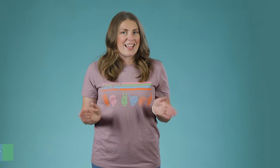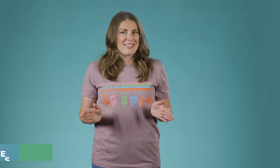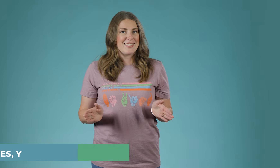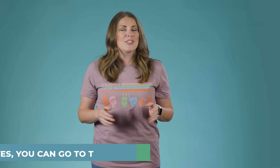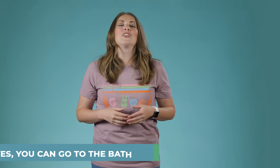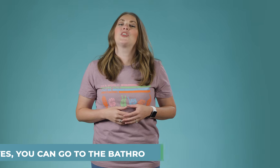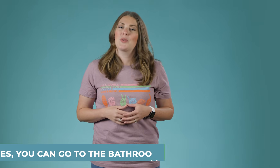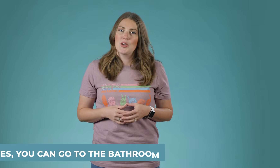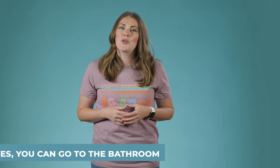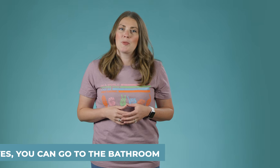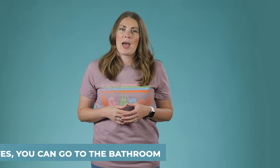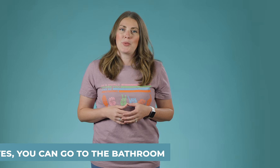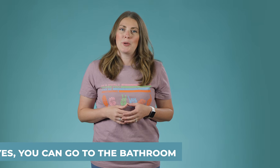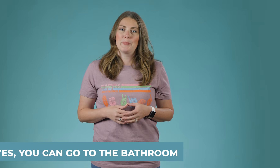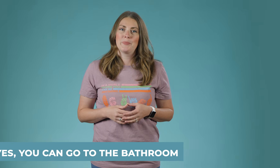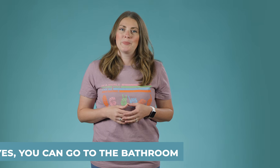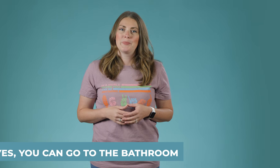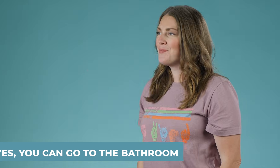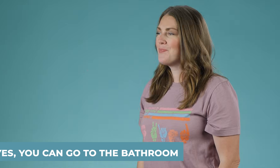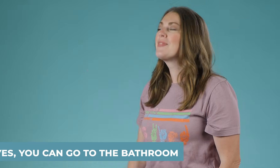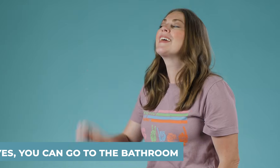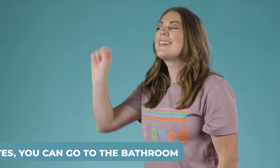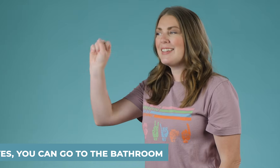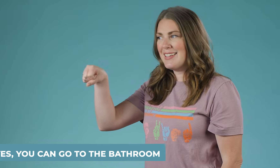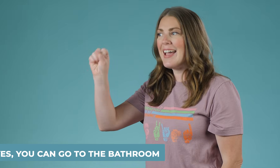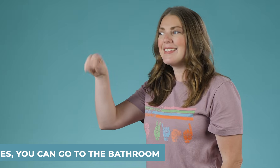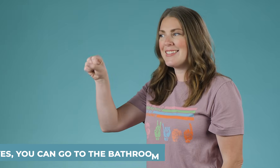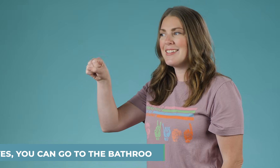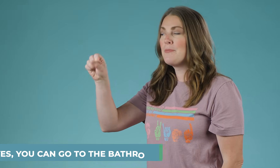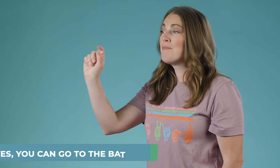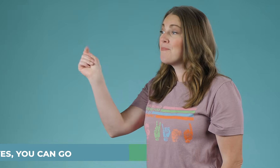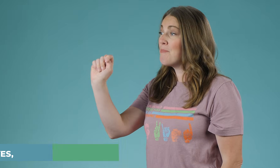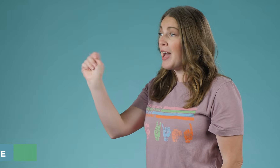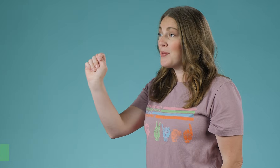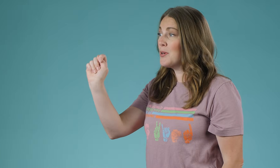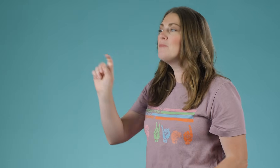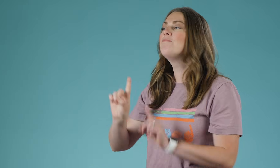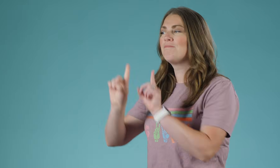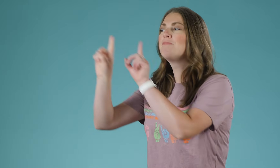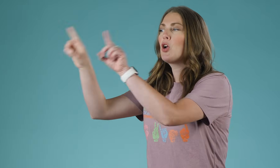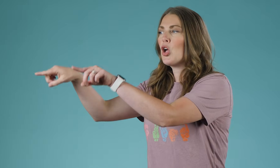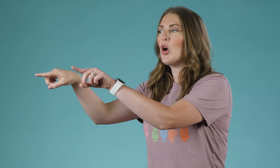Yes, you can go to the bathroom. Yes bathroom go.